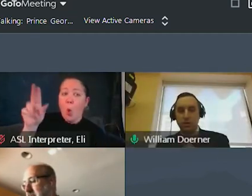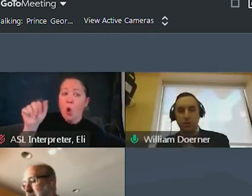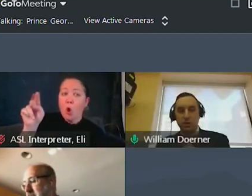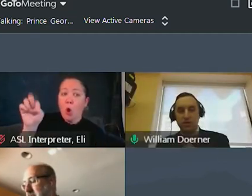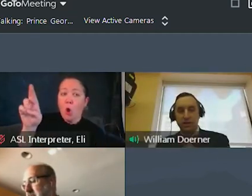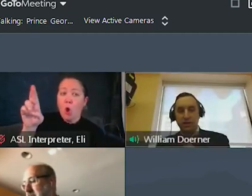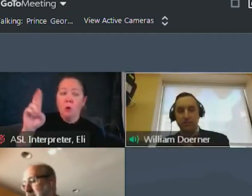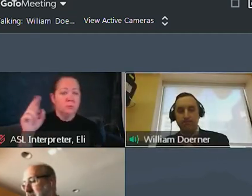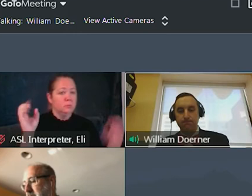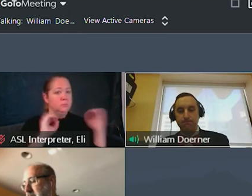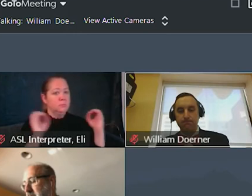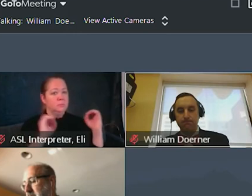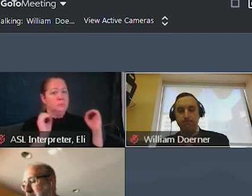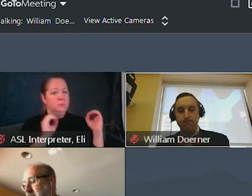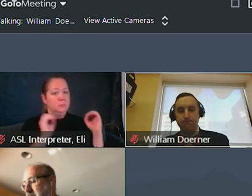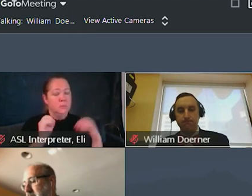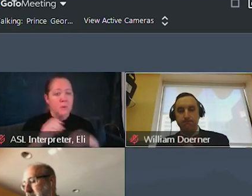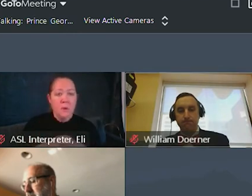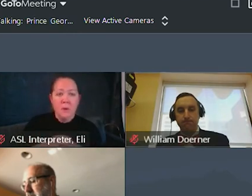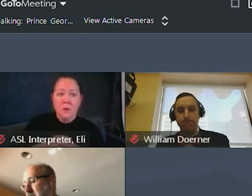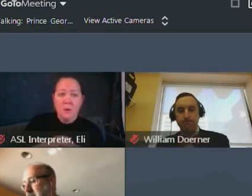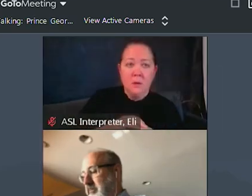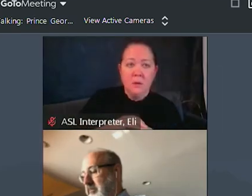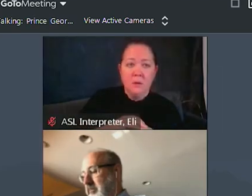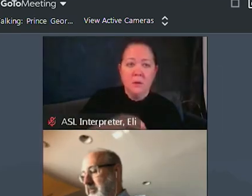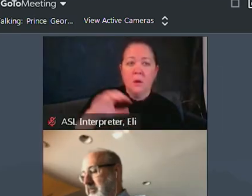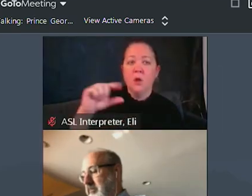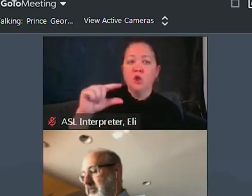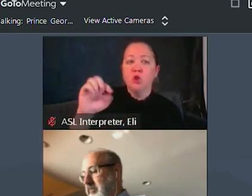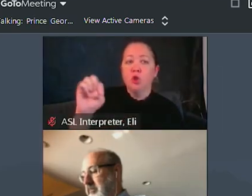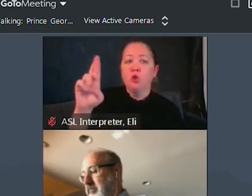No questions. Thank you, commissioner Geraldo. Do you have any questions?